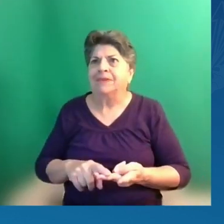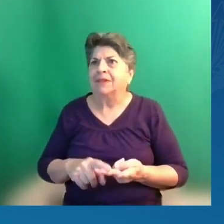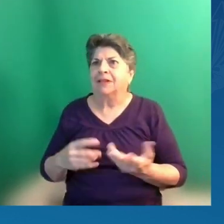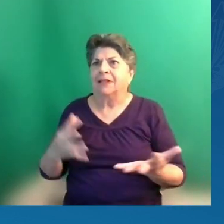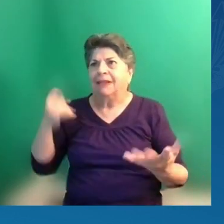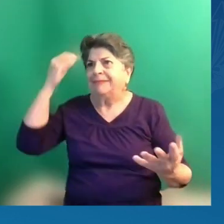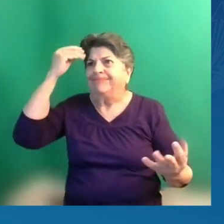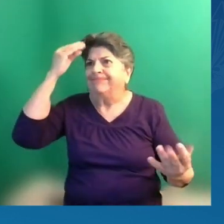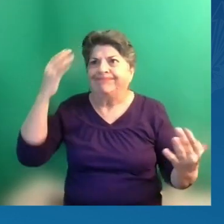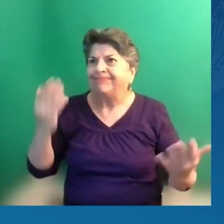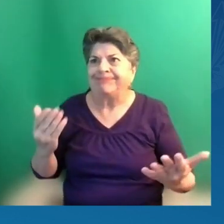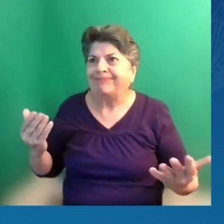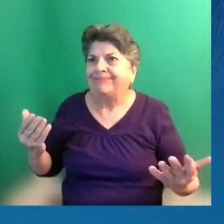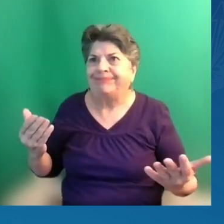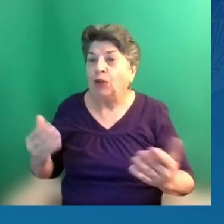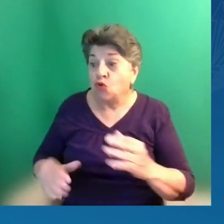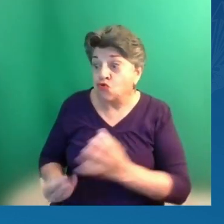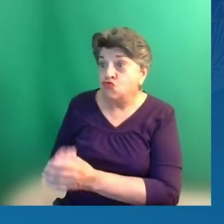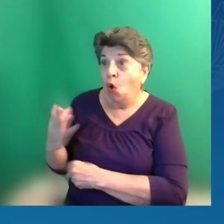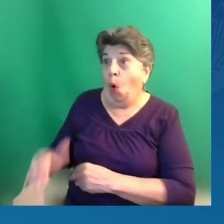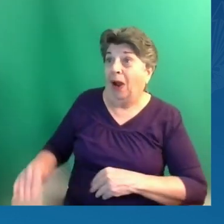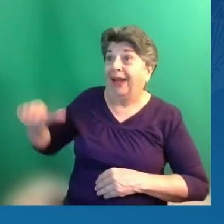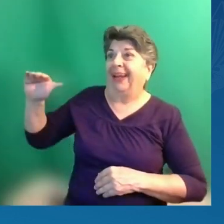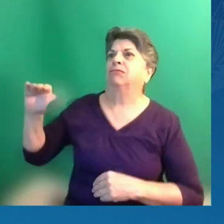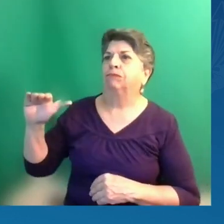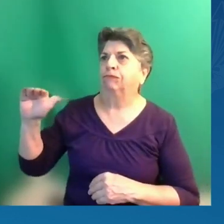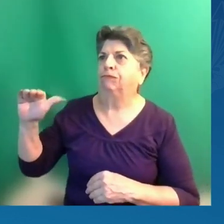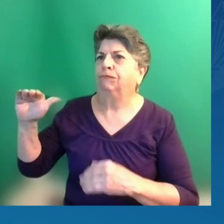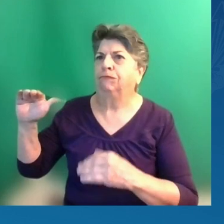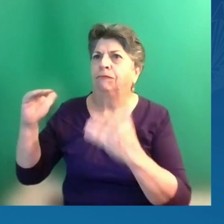through lead pipes and service lines in America,